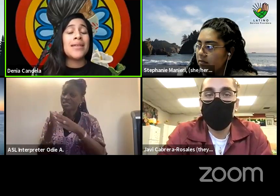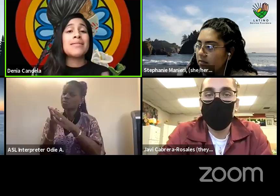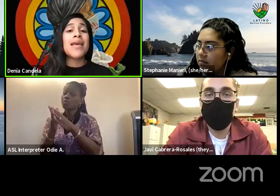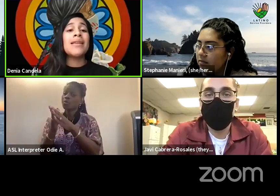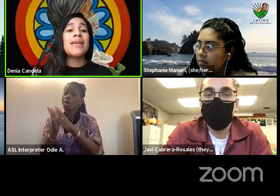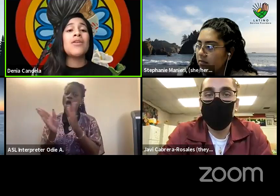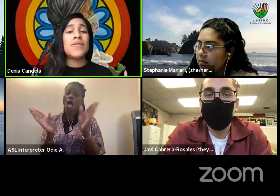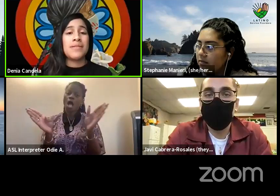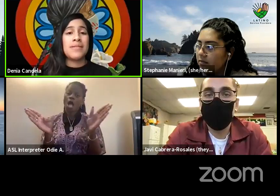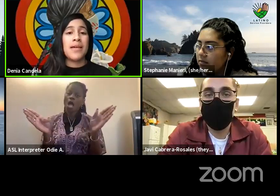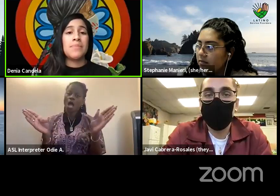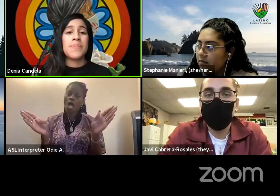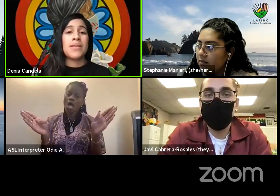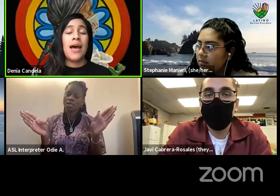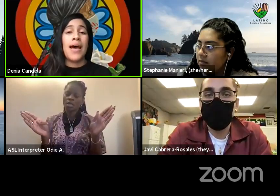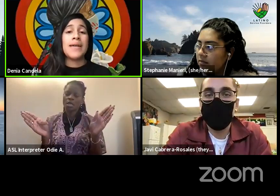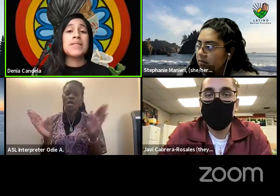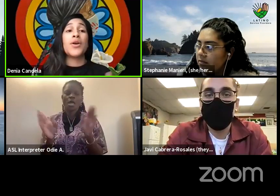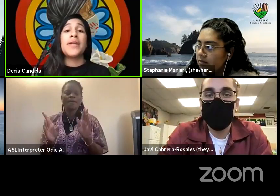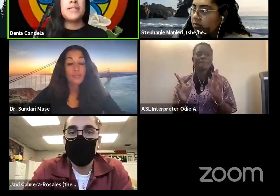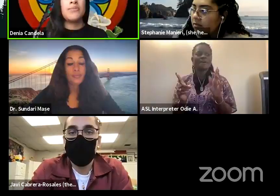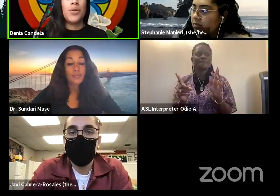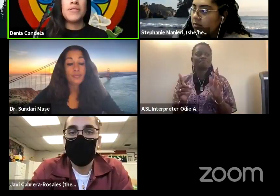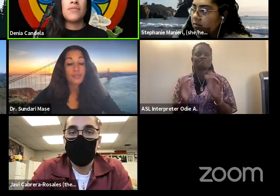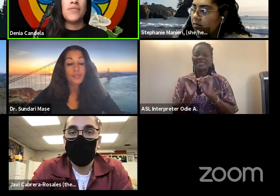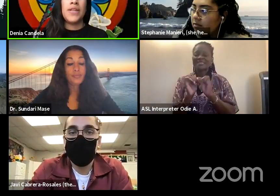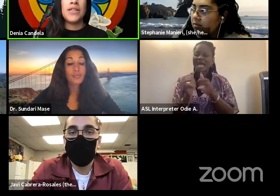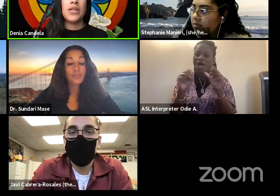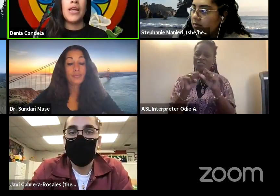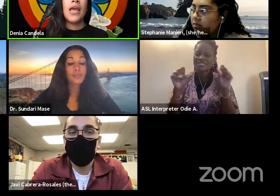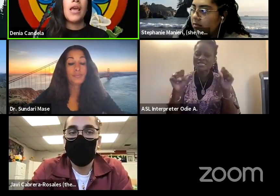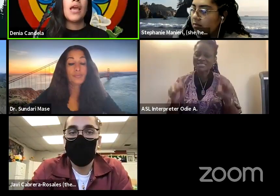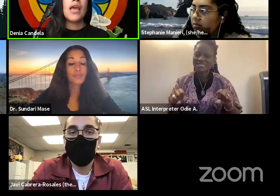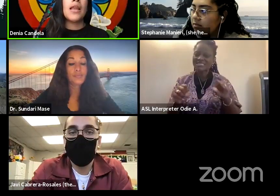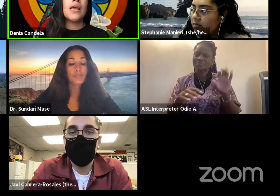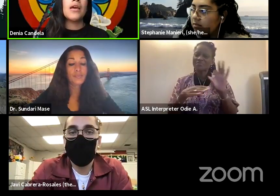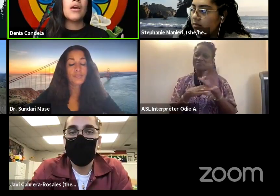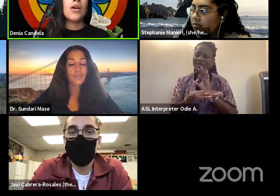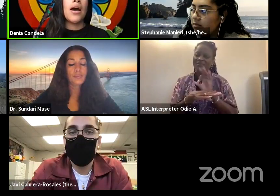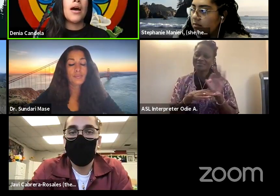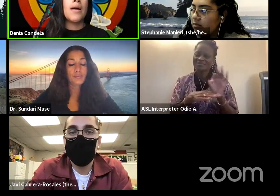the designing of the system as per our previous definition, in